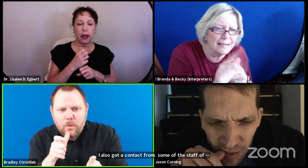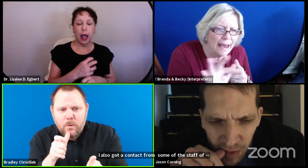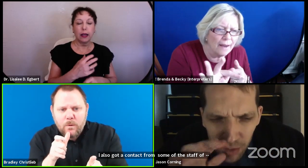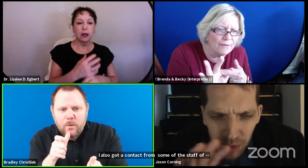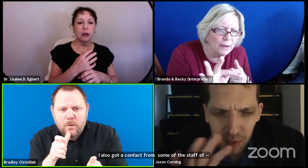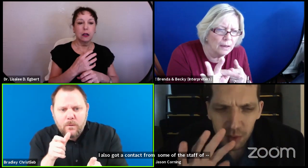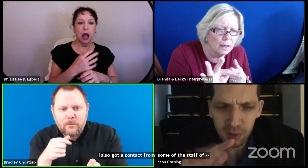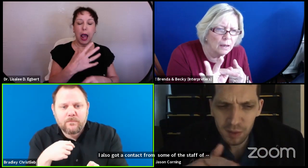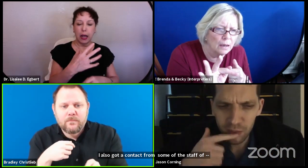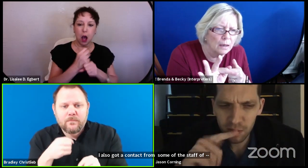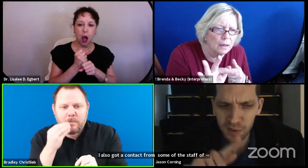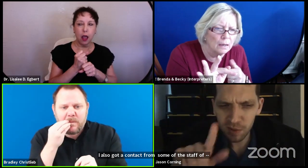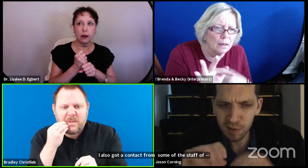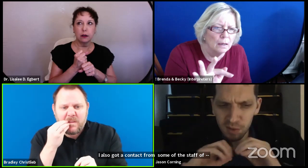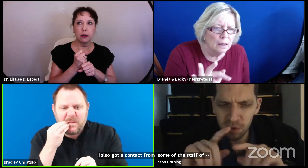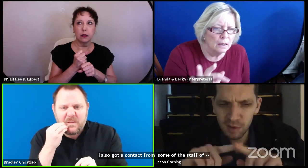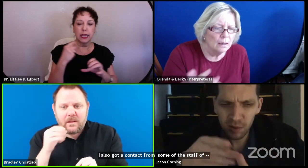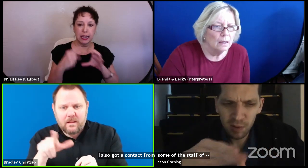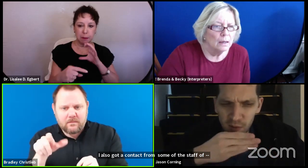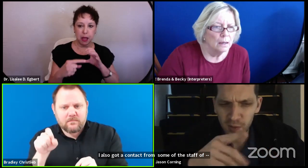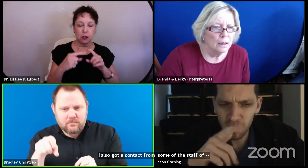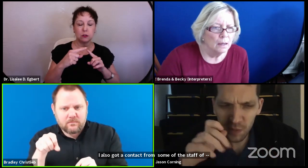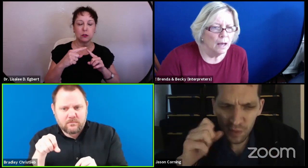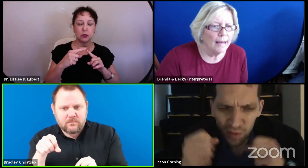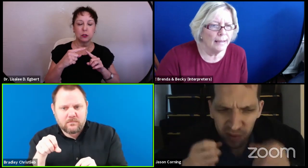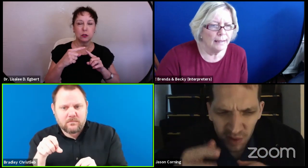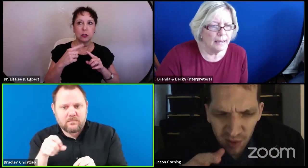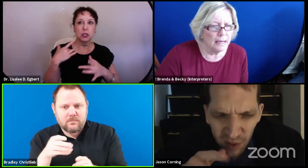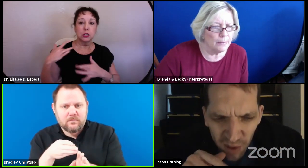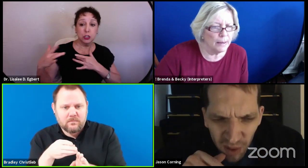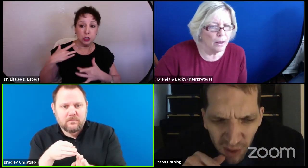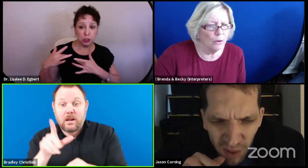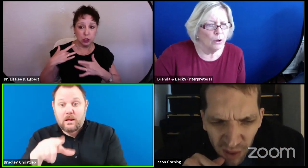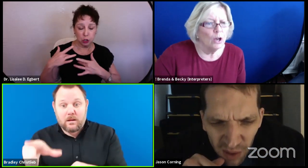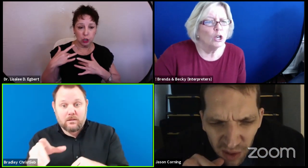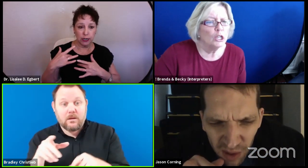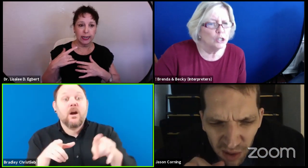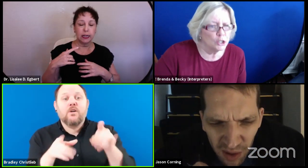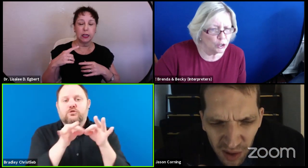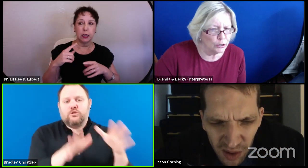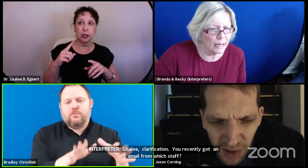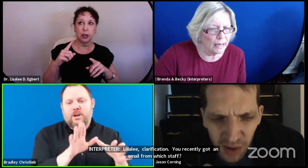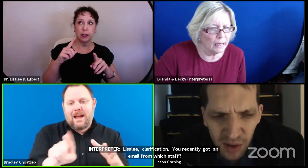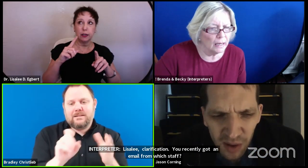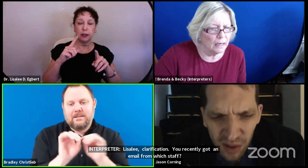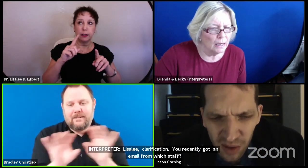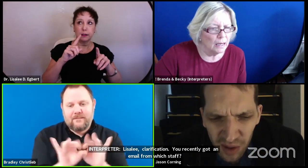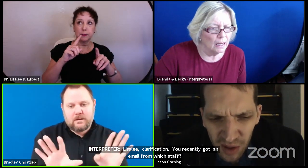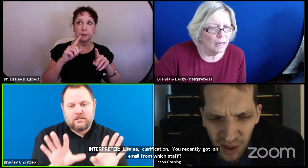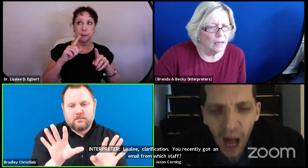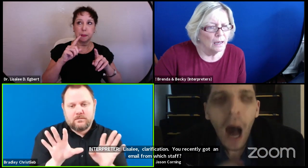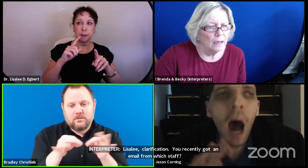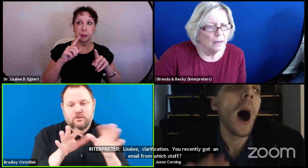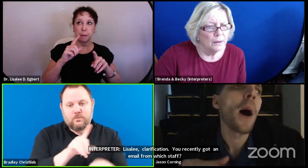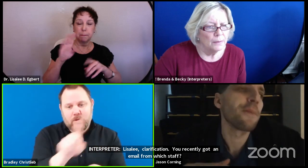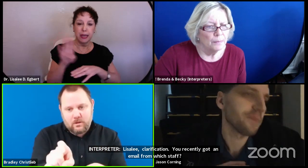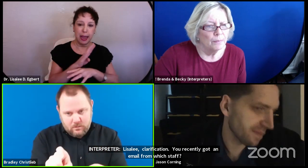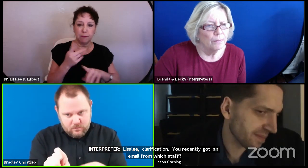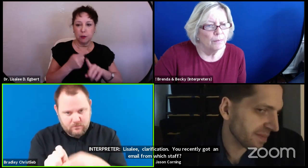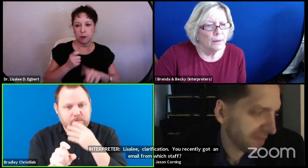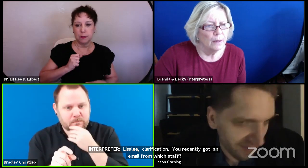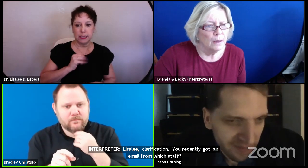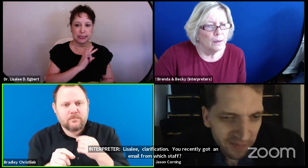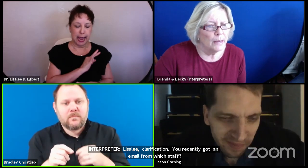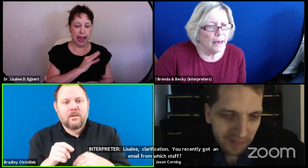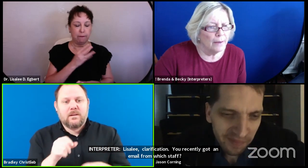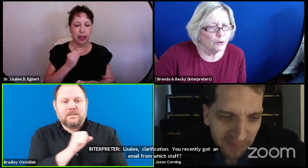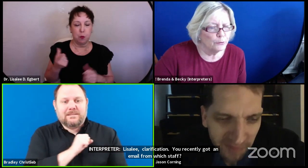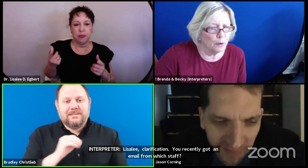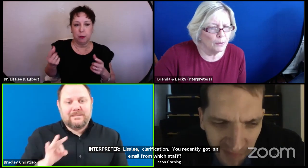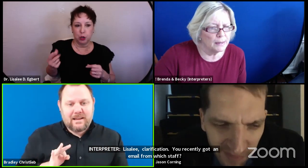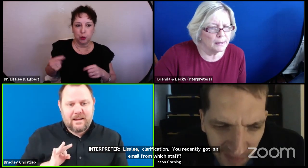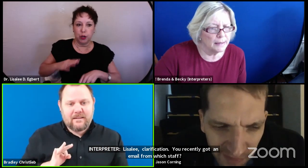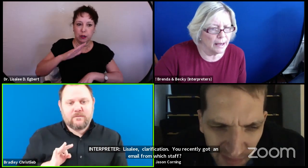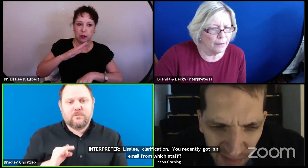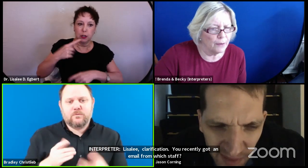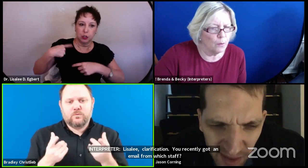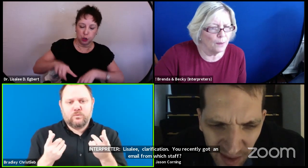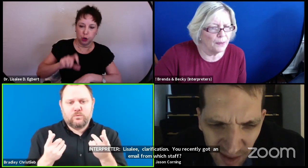I got an email concerning behavior from the staff and what they were